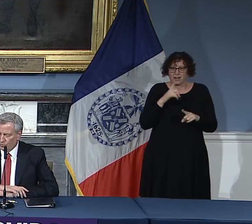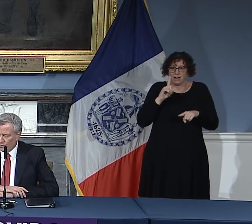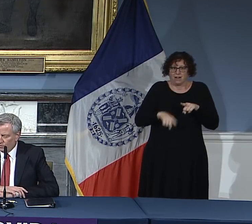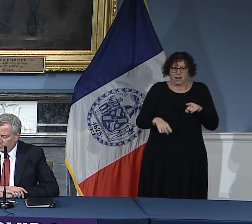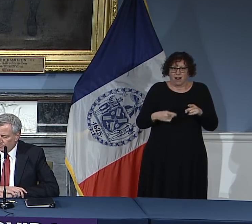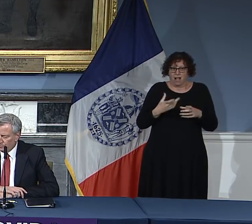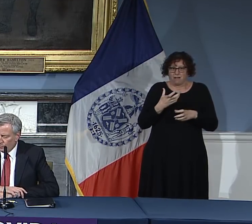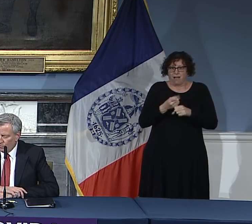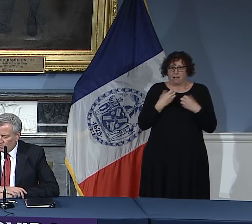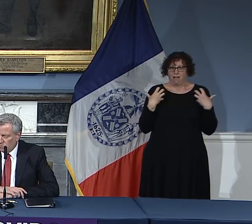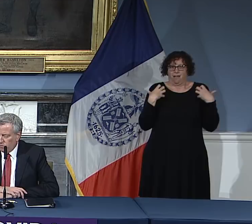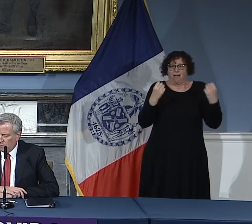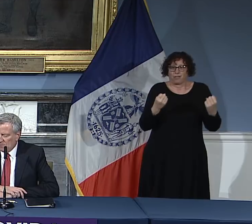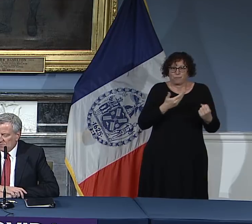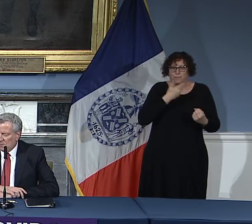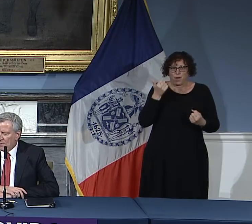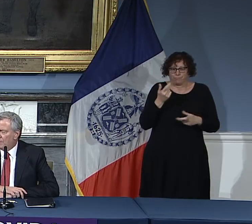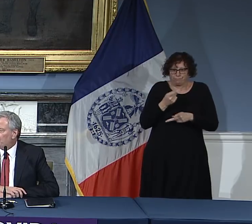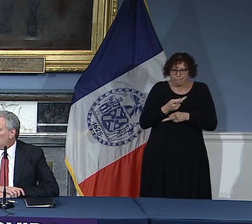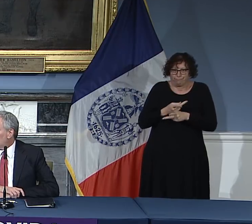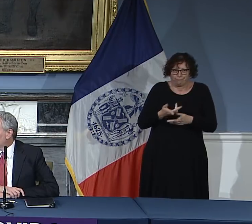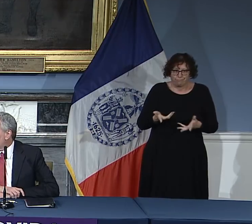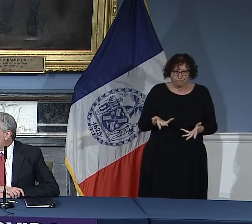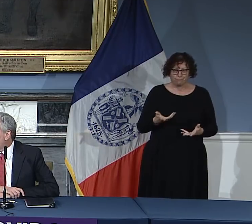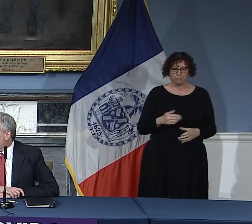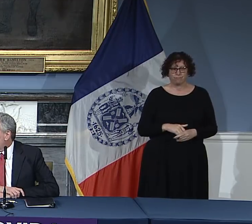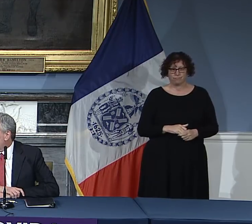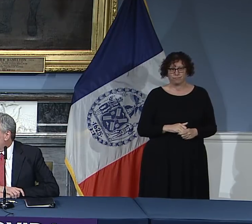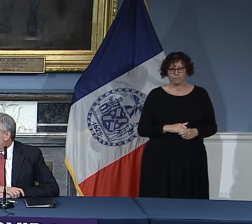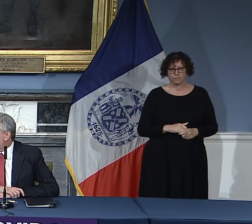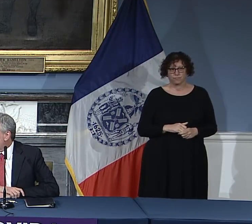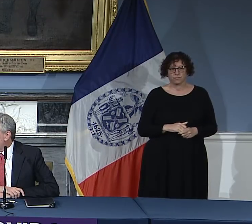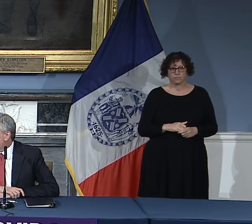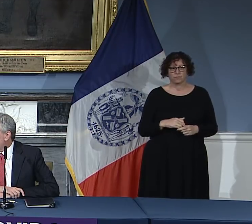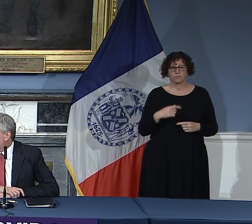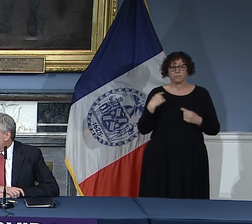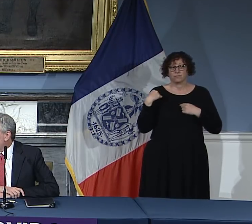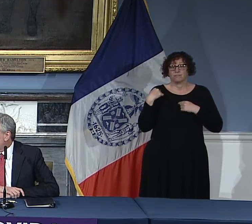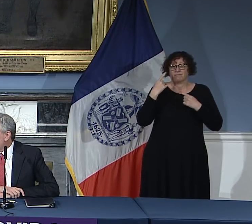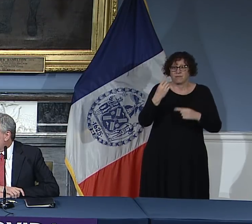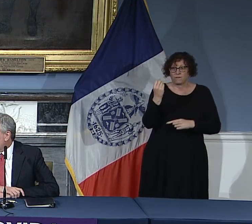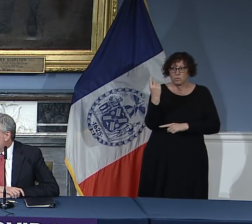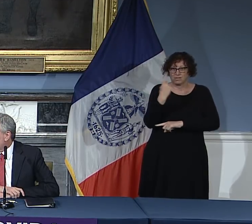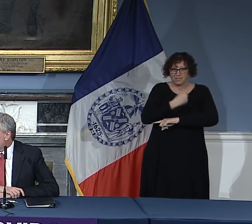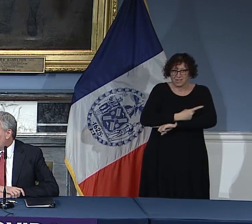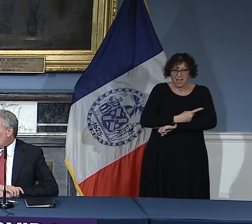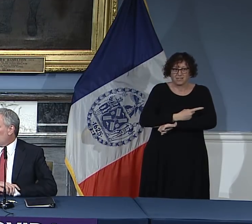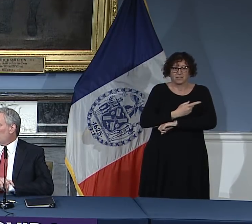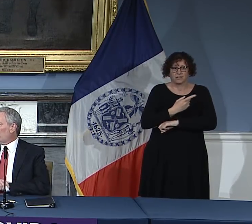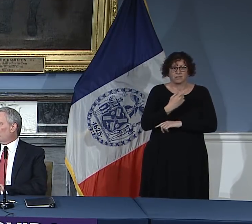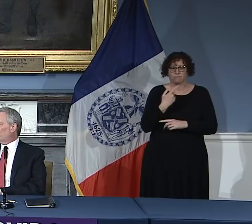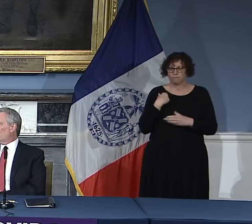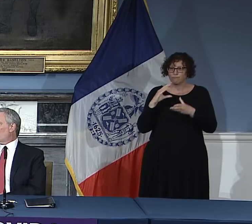WOULD NOT BE ABLE TO ACCESS CARE. OVERTH EOU CR SE OF THE LAST SEVERAL DAYS, I